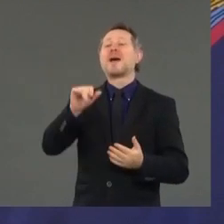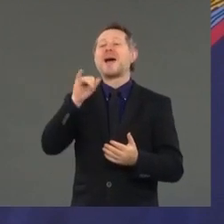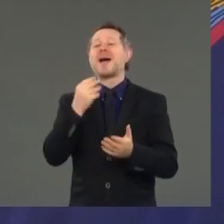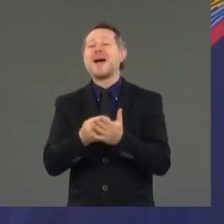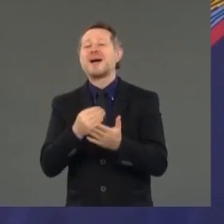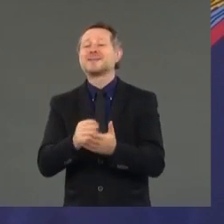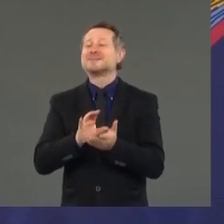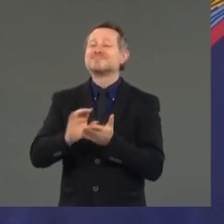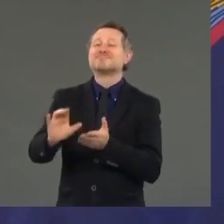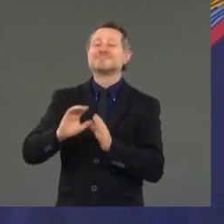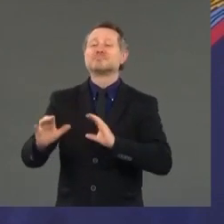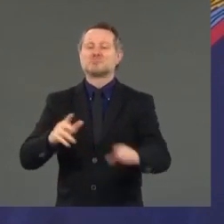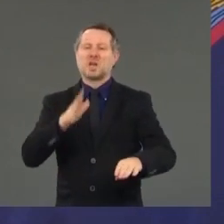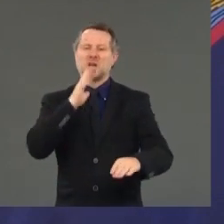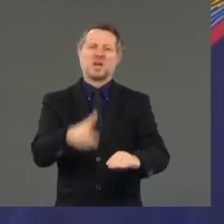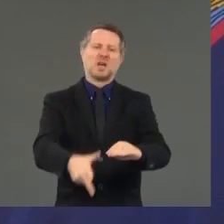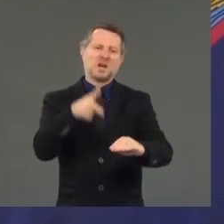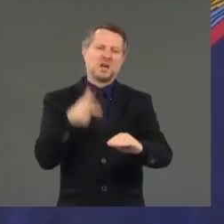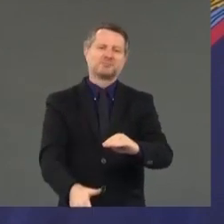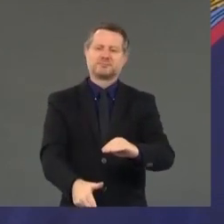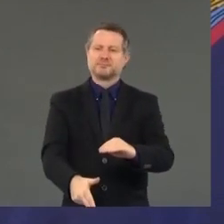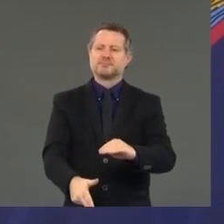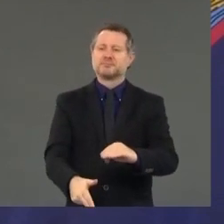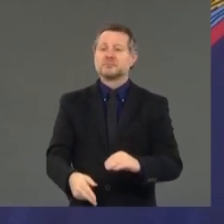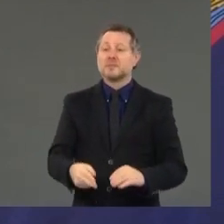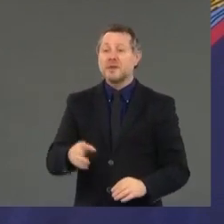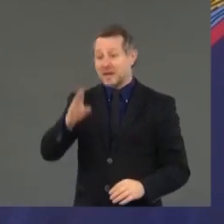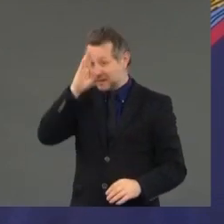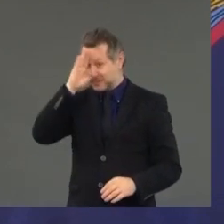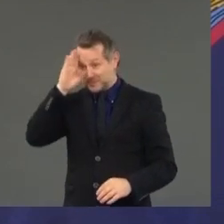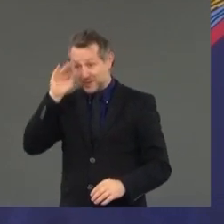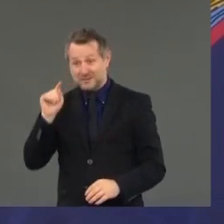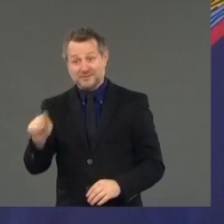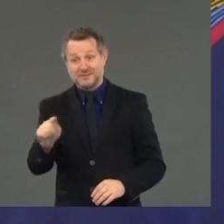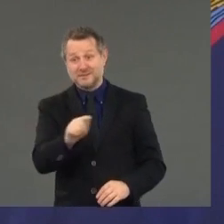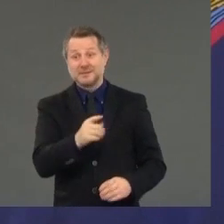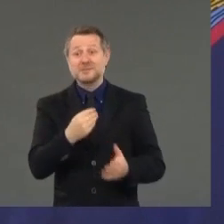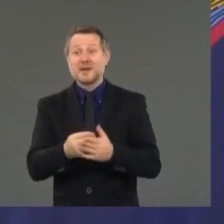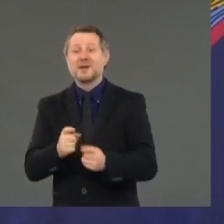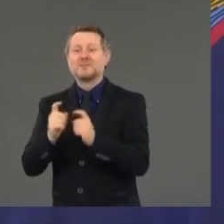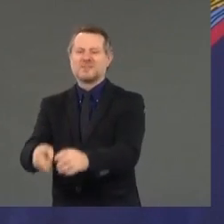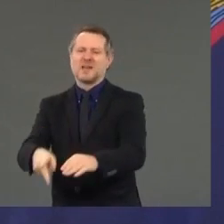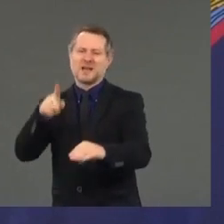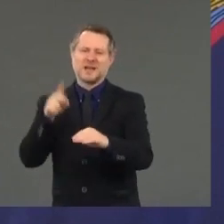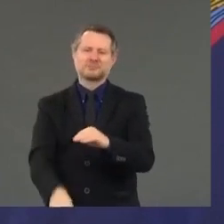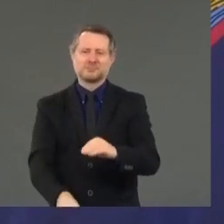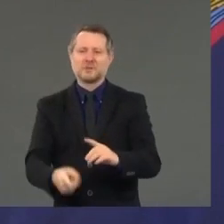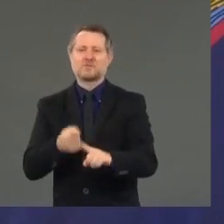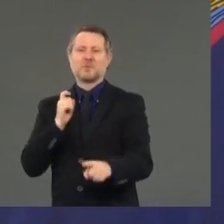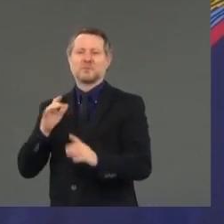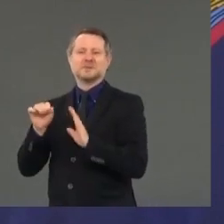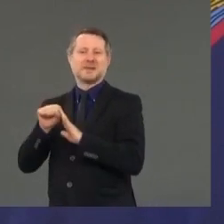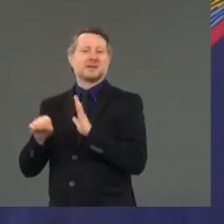DIFFERENCE. IF WE DON'T GET FEDERAL FUNDING, LOSS OF SCHOOL AID, LOSS OF